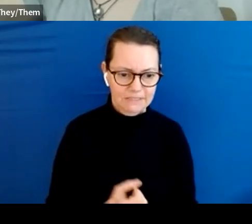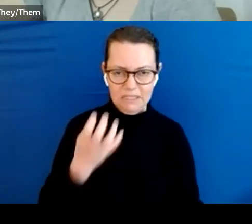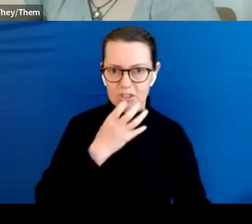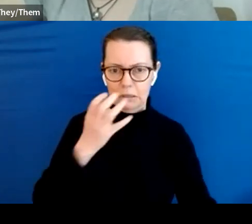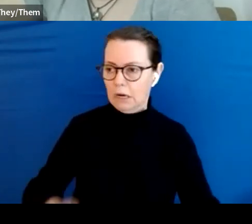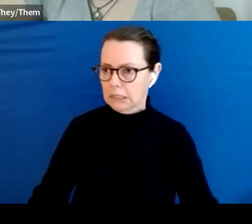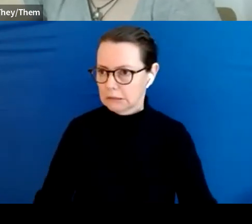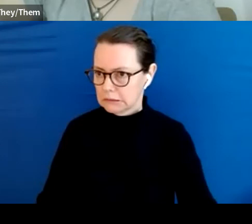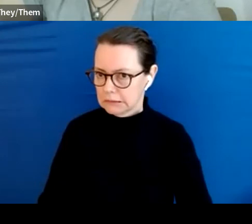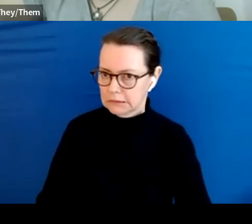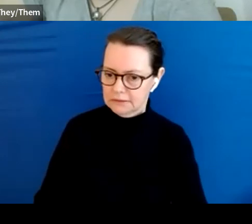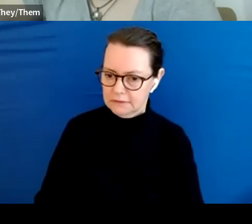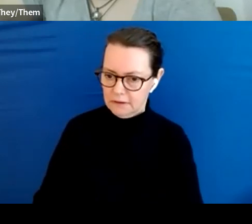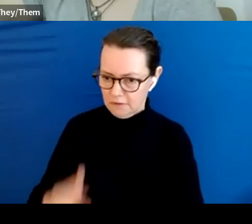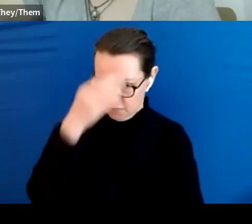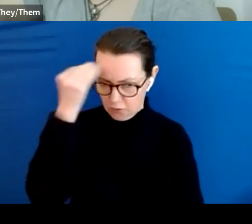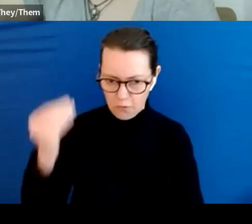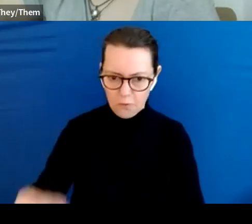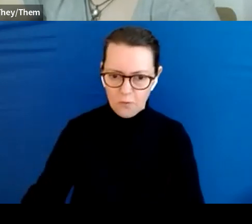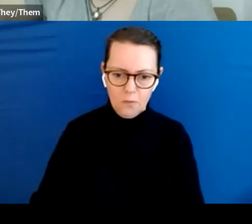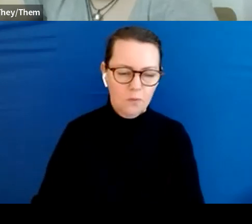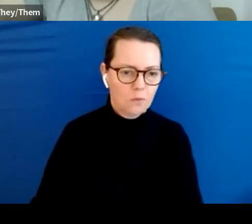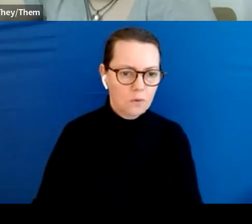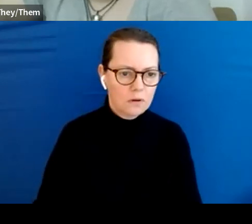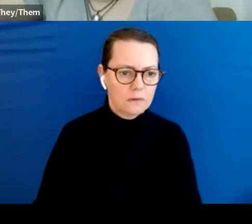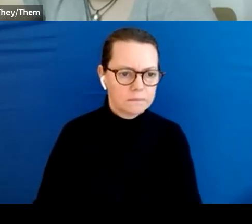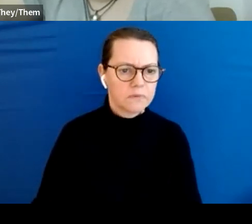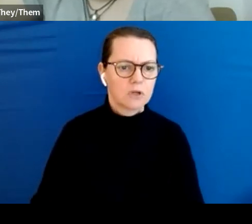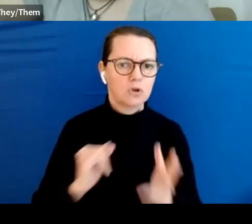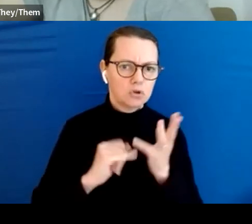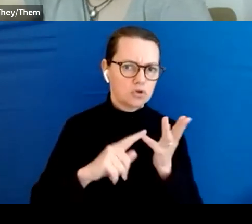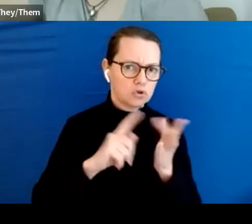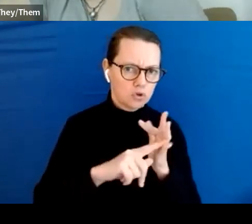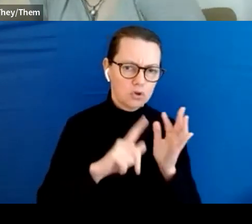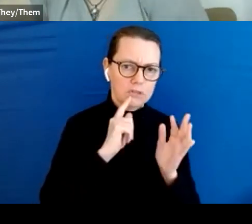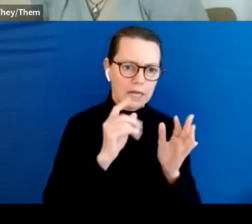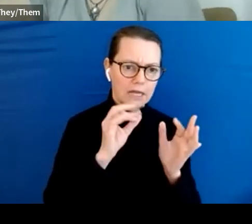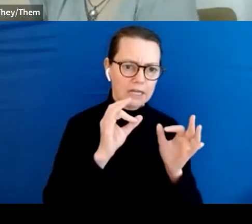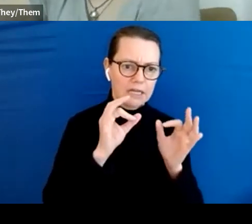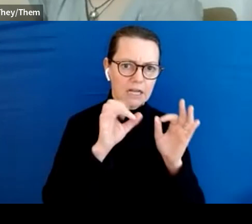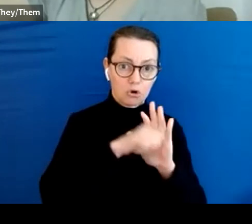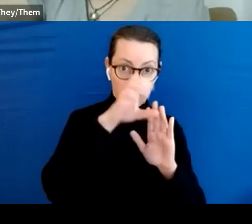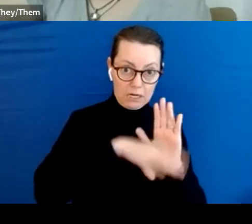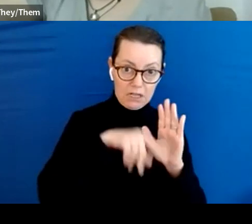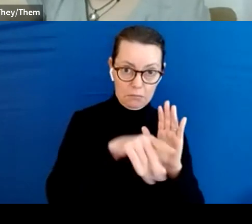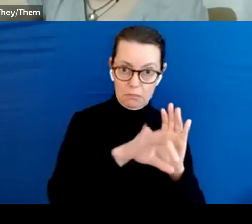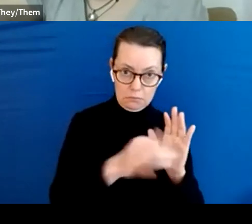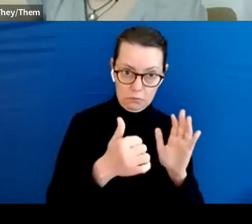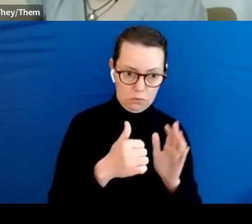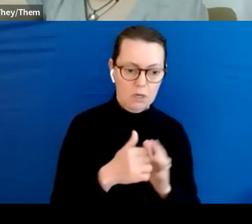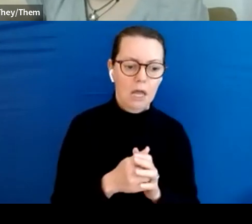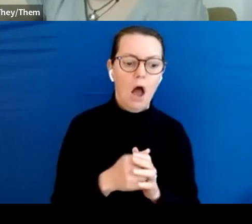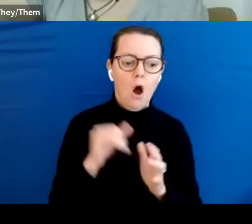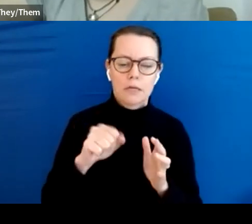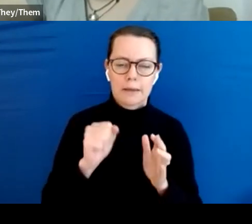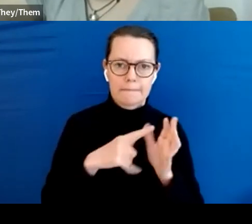Sorry, I lost my train went on sugar.